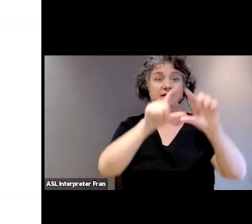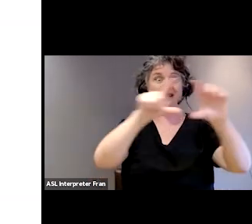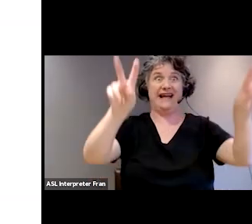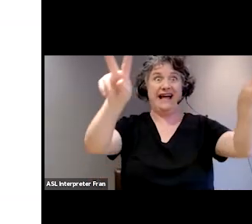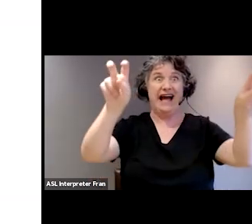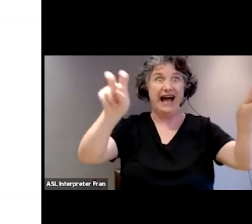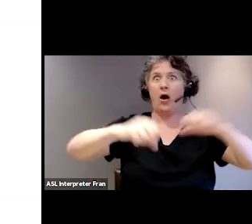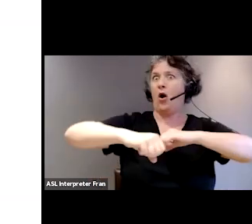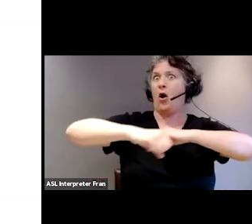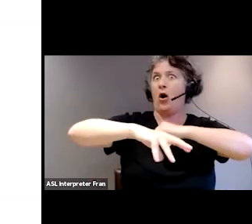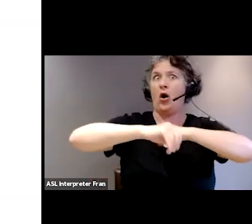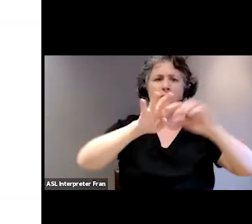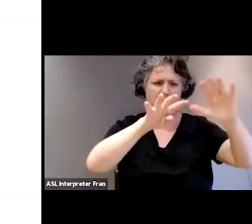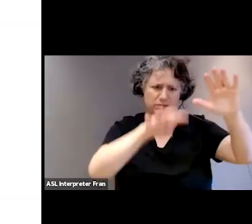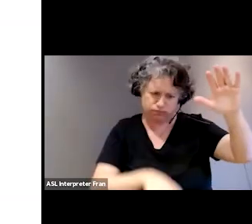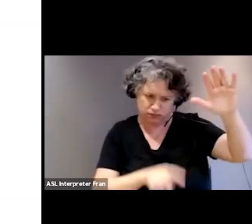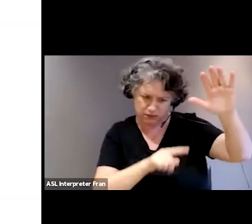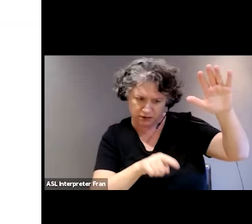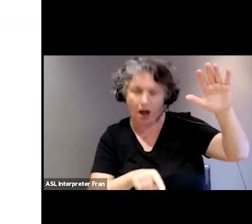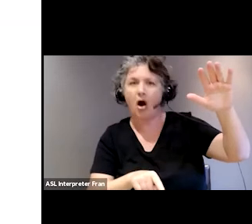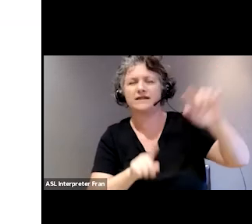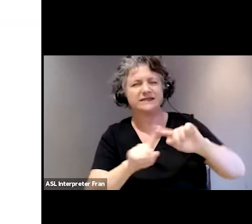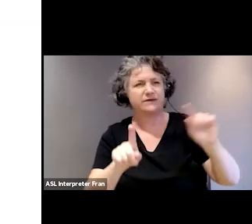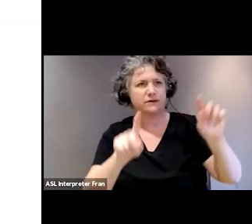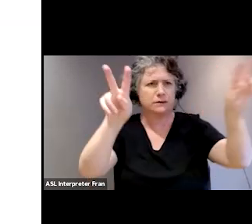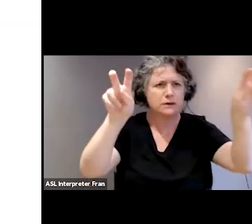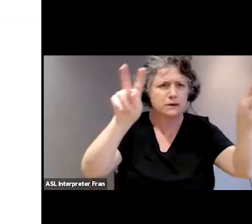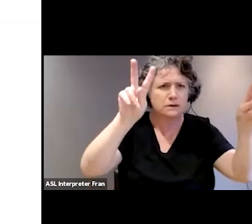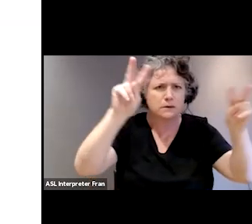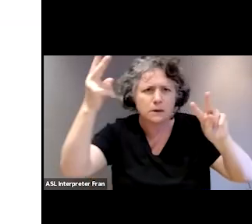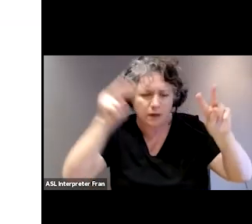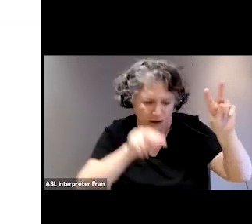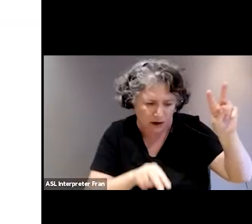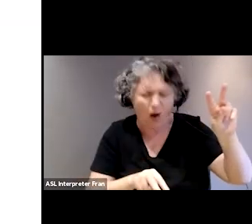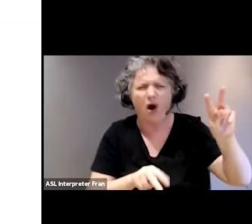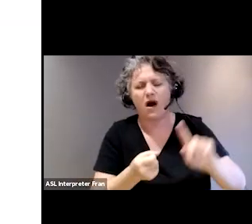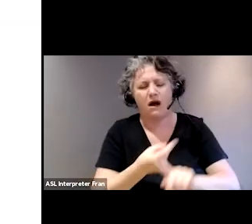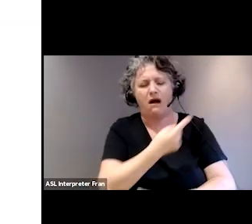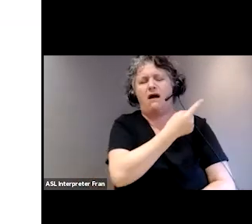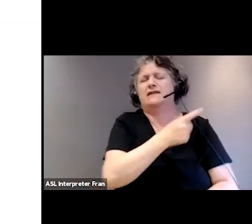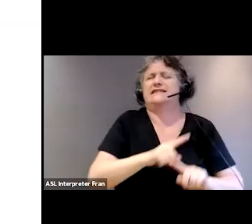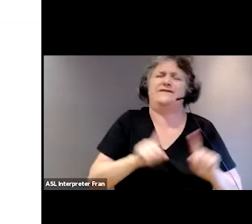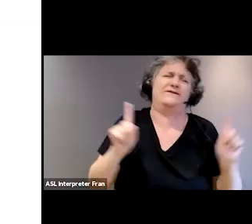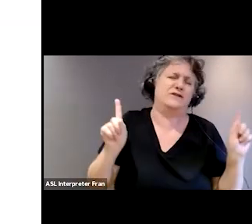information or resources with friends and family that it is